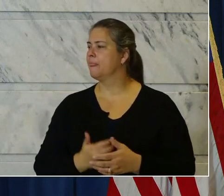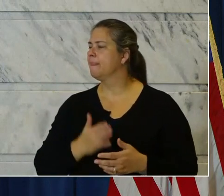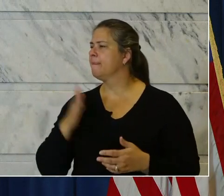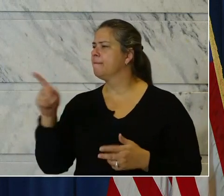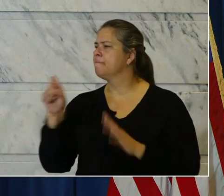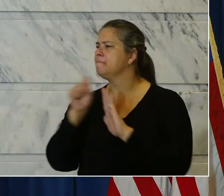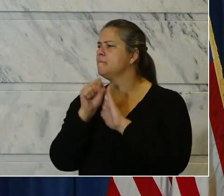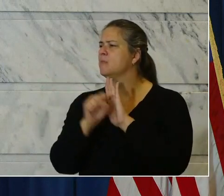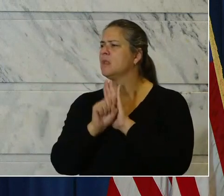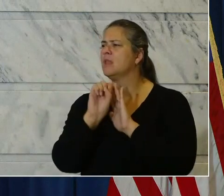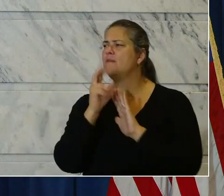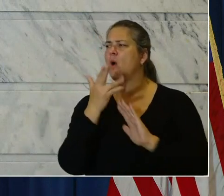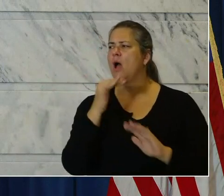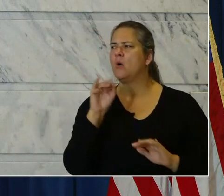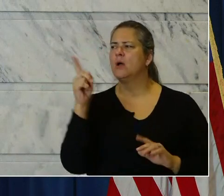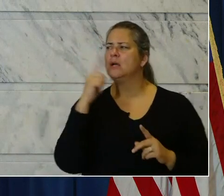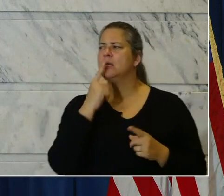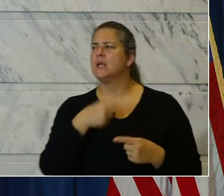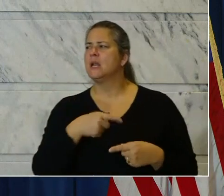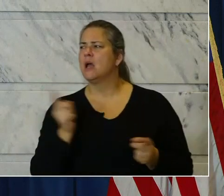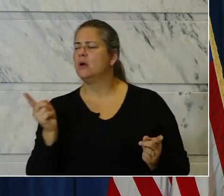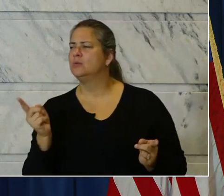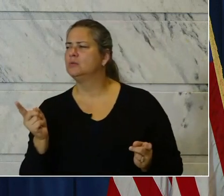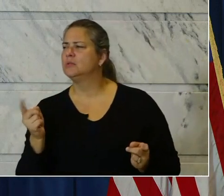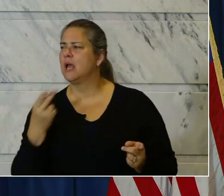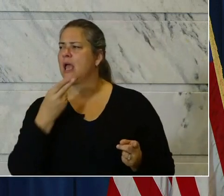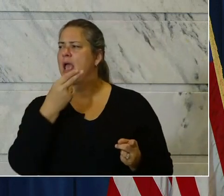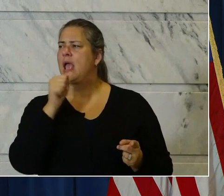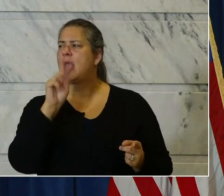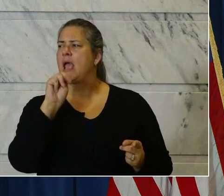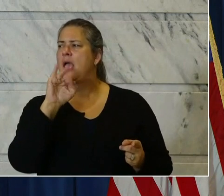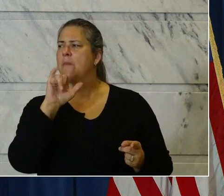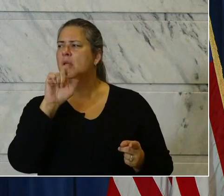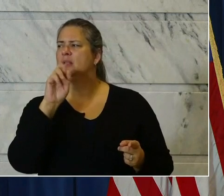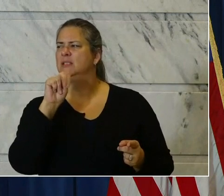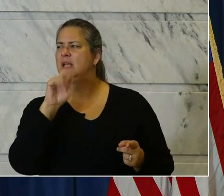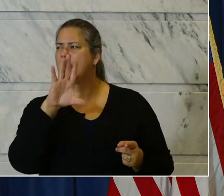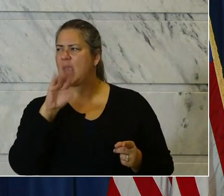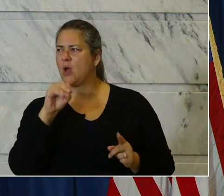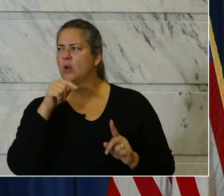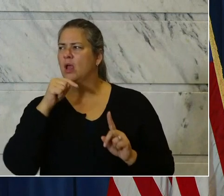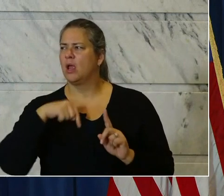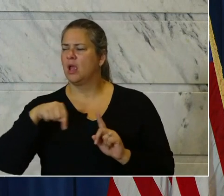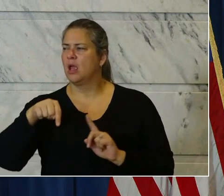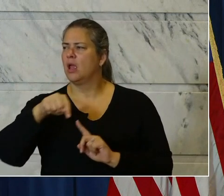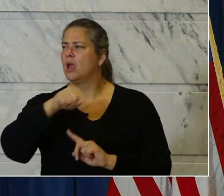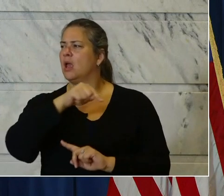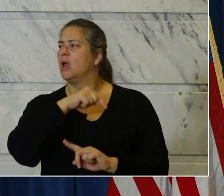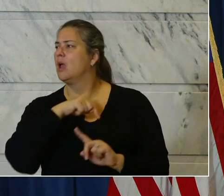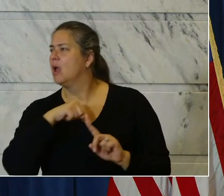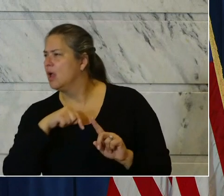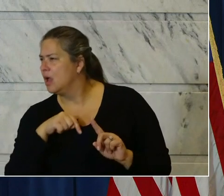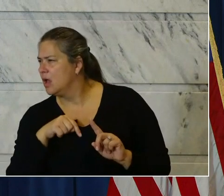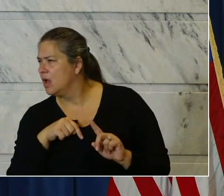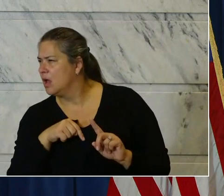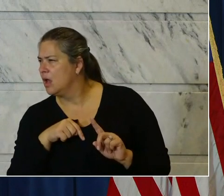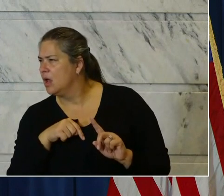CRAZY. IT WAS THE DAY THAT HIM PLAYING TIME WHEN HE ALONG WITH